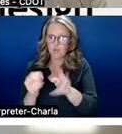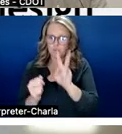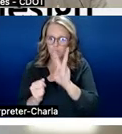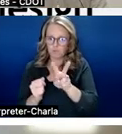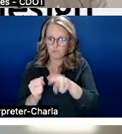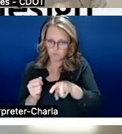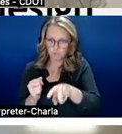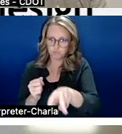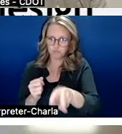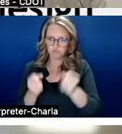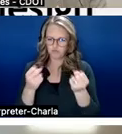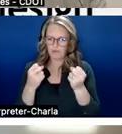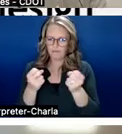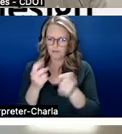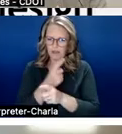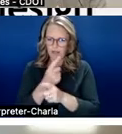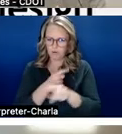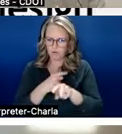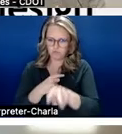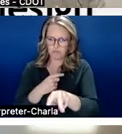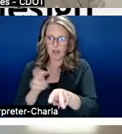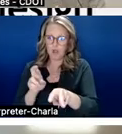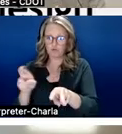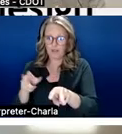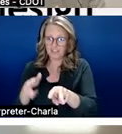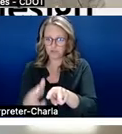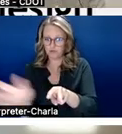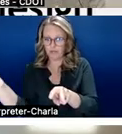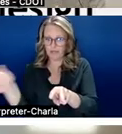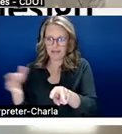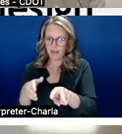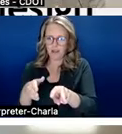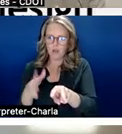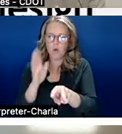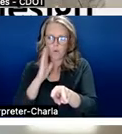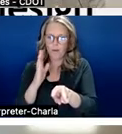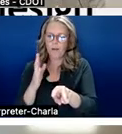and then the right turn lane will become a right turn and bus lane, so a shared bus lane.